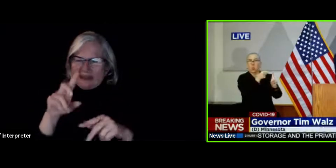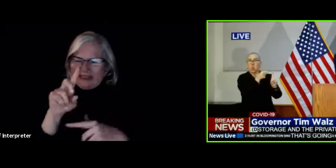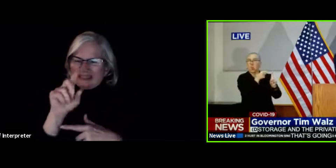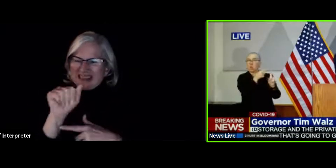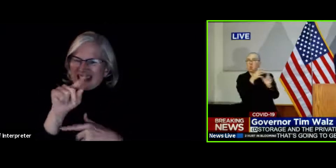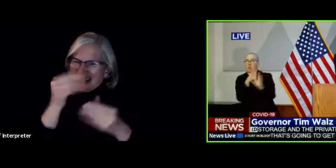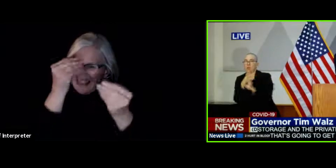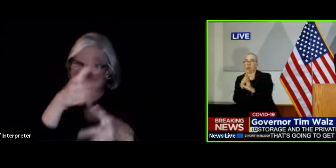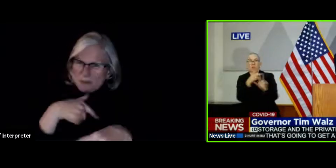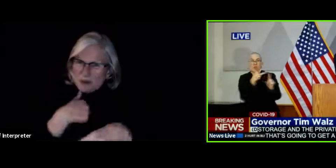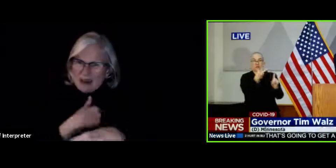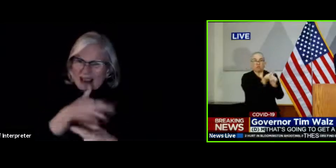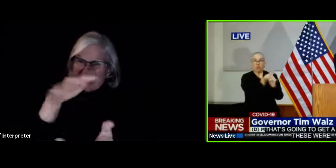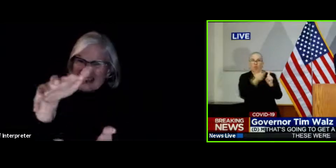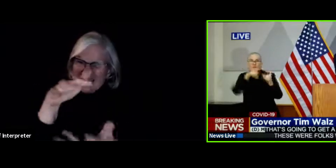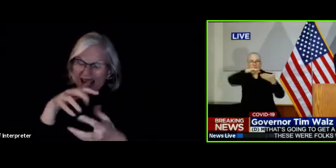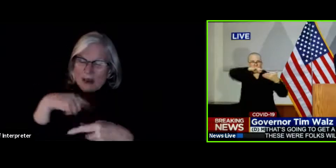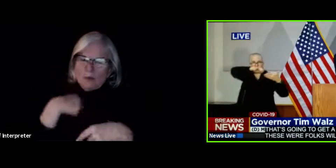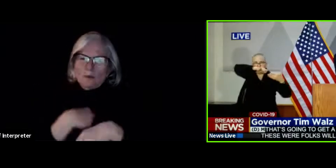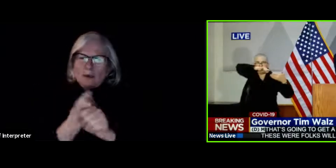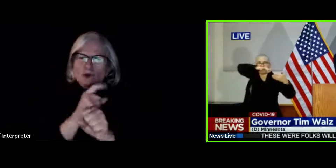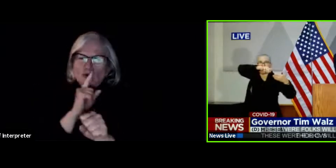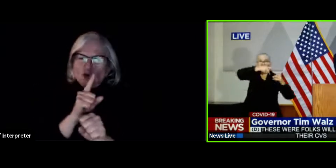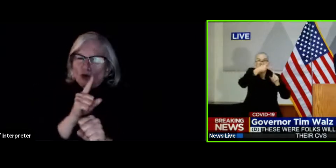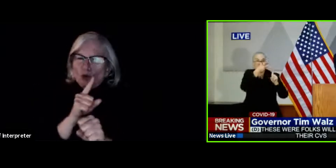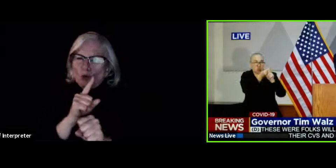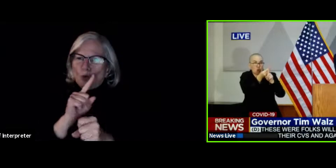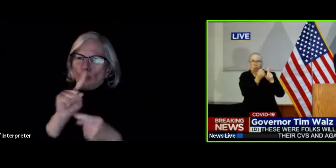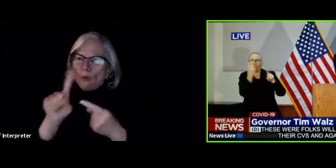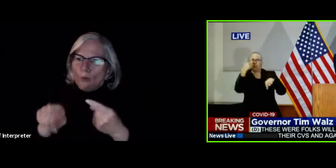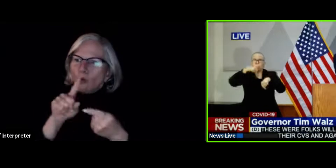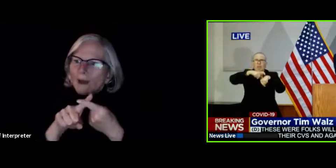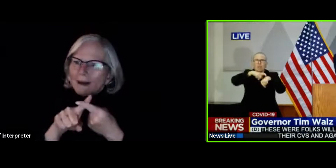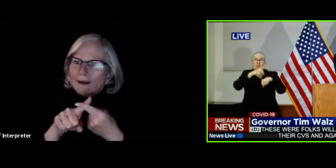DID YOU GETS ON WHAT DATE AND WHEN DO YOU NEED THE NEXT SHOT AND HOW ARE WE GOING TO REMINDS PEOPLE TO GETS